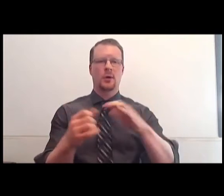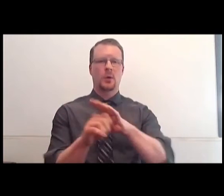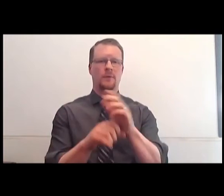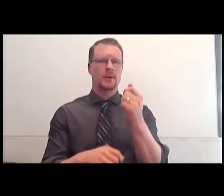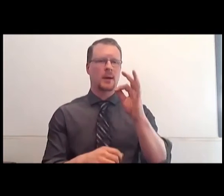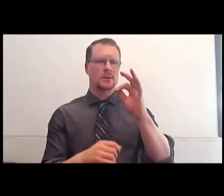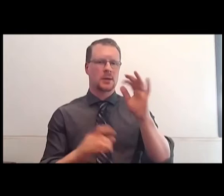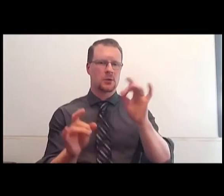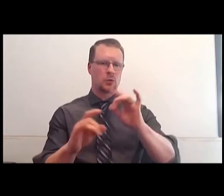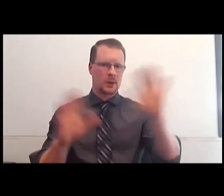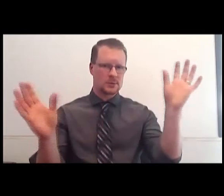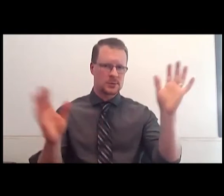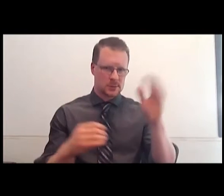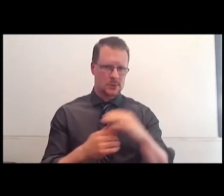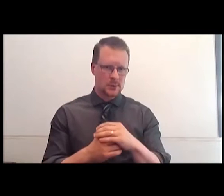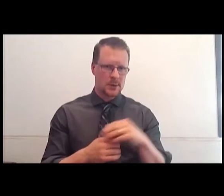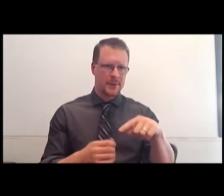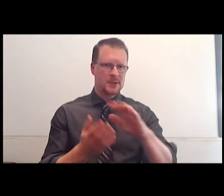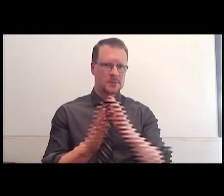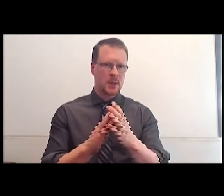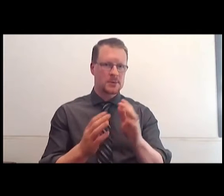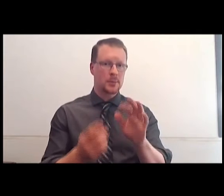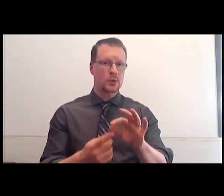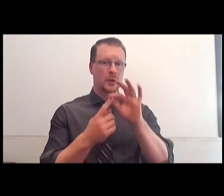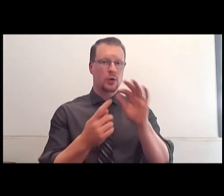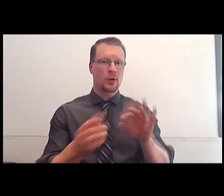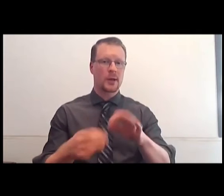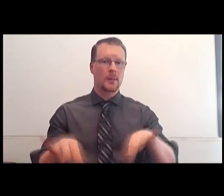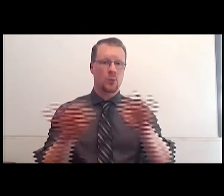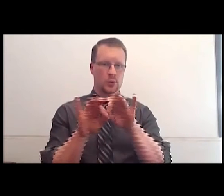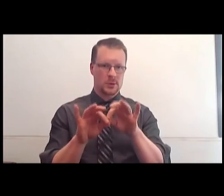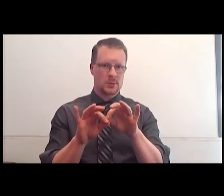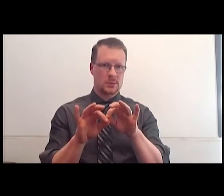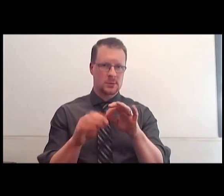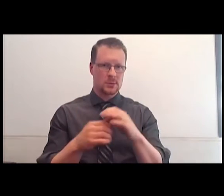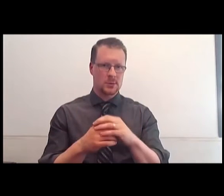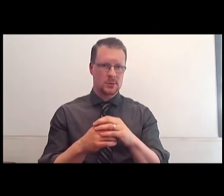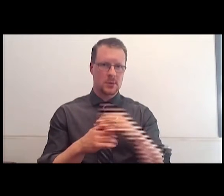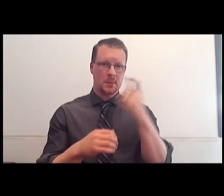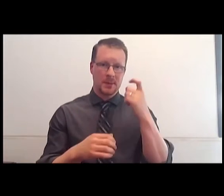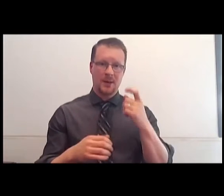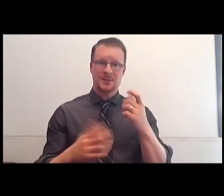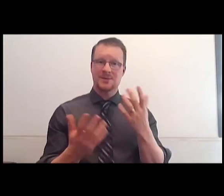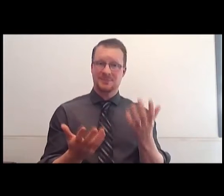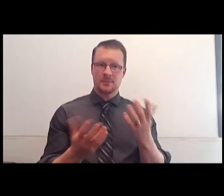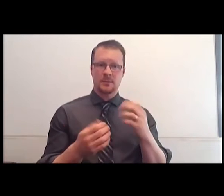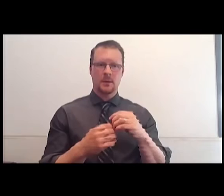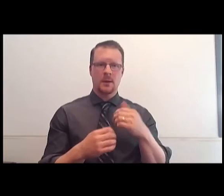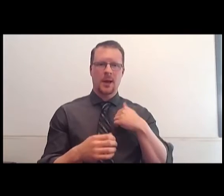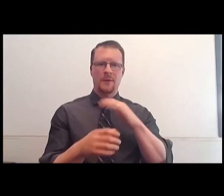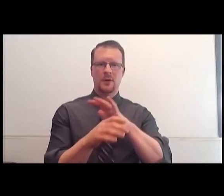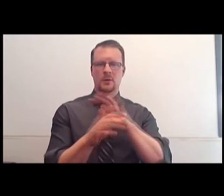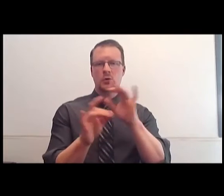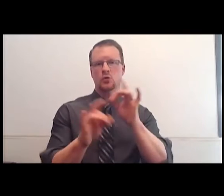As we see, given the current circumstances with the COVID pandemic, this is of particular importance